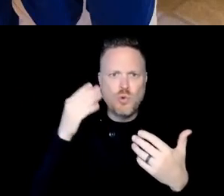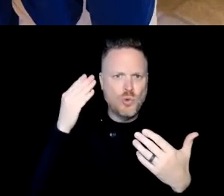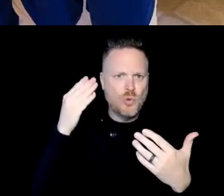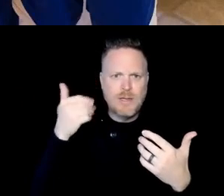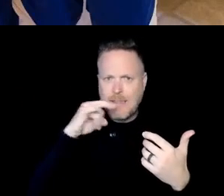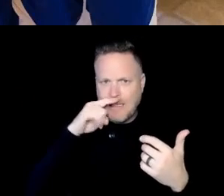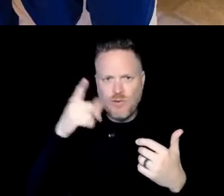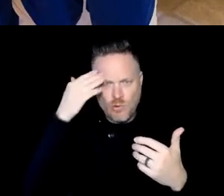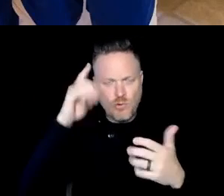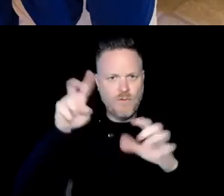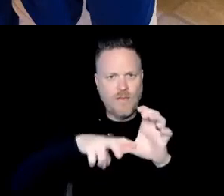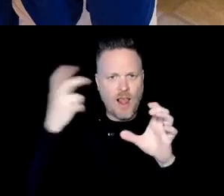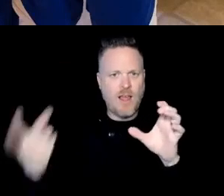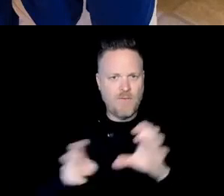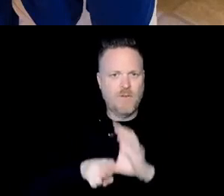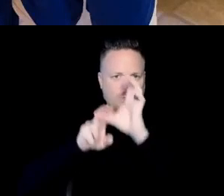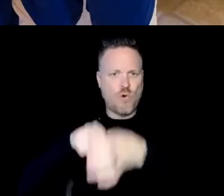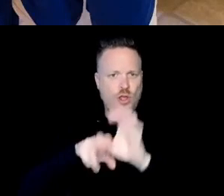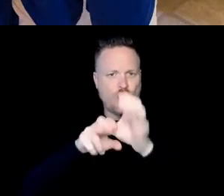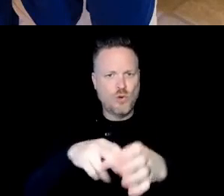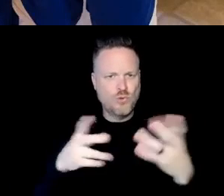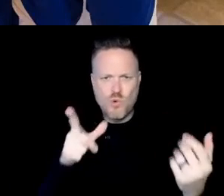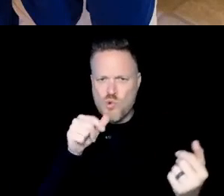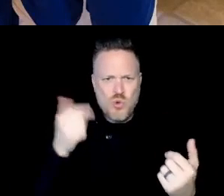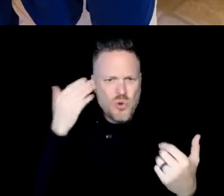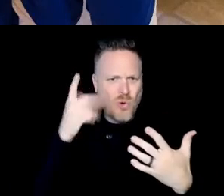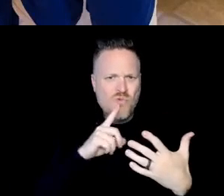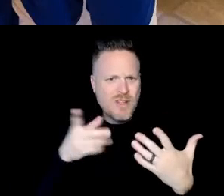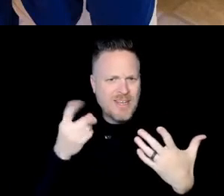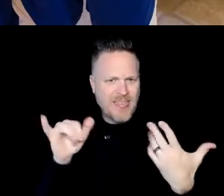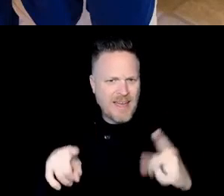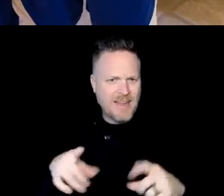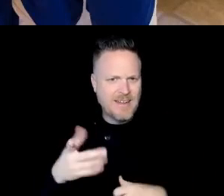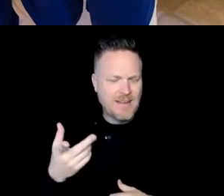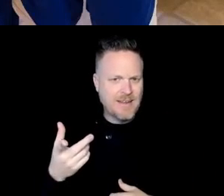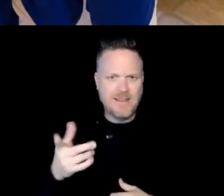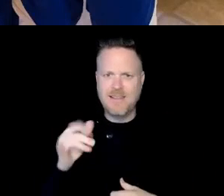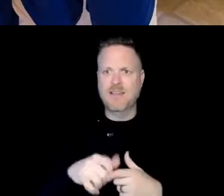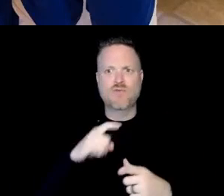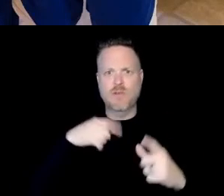roller coaster. It is just really, really mind blowing. It is just a